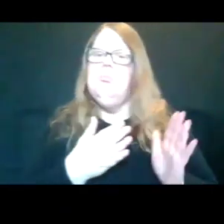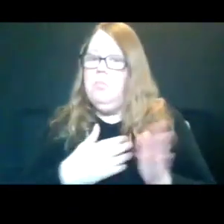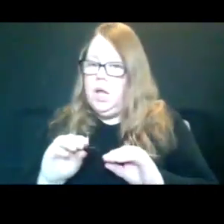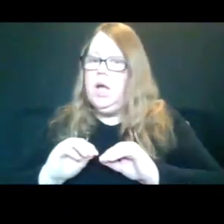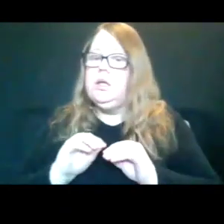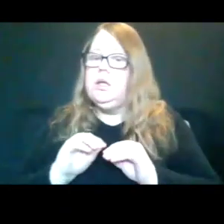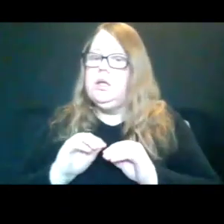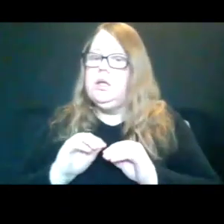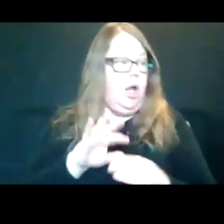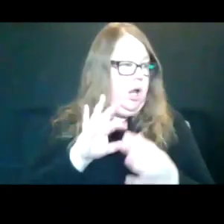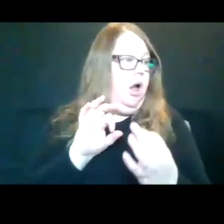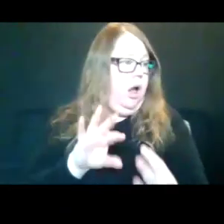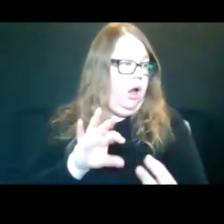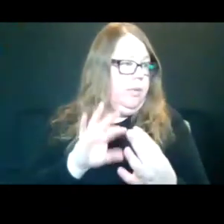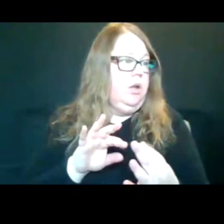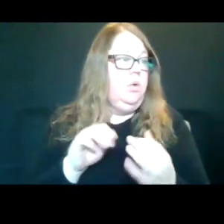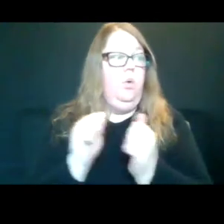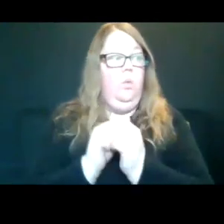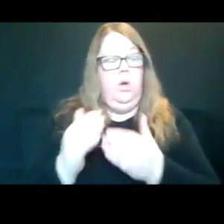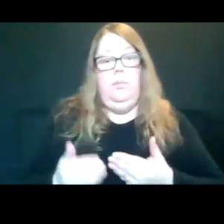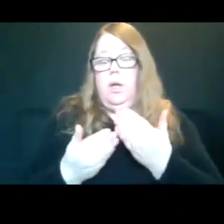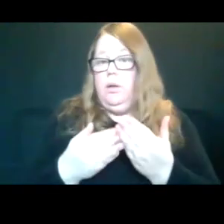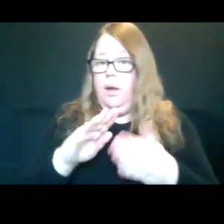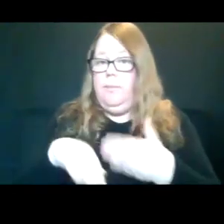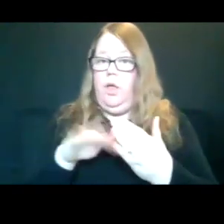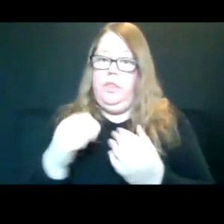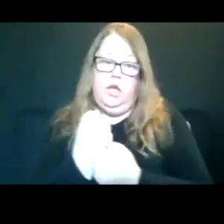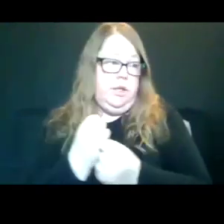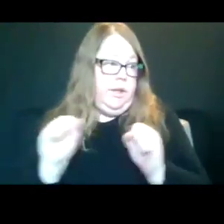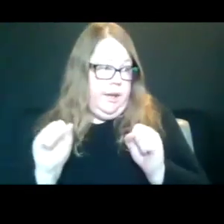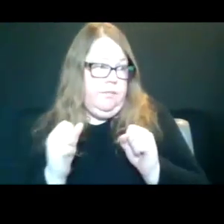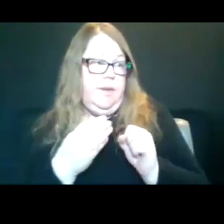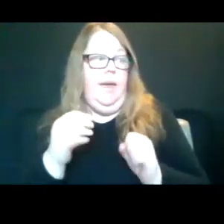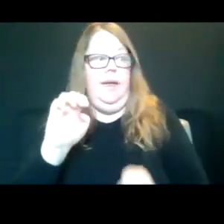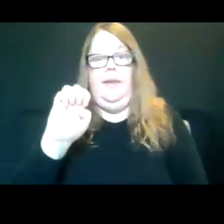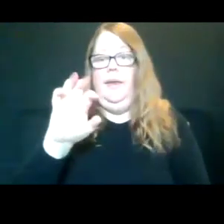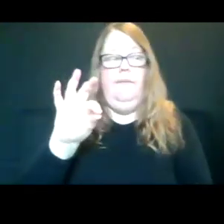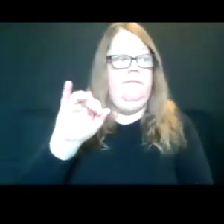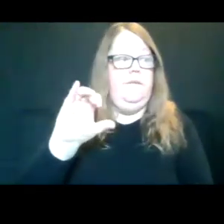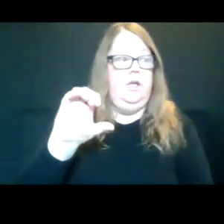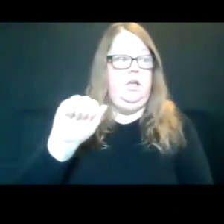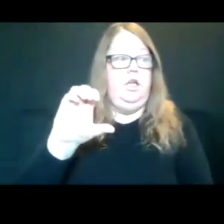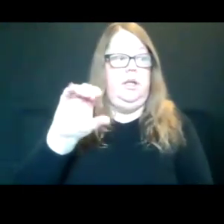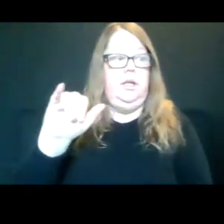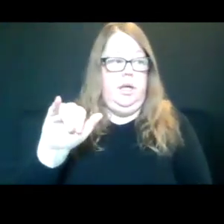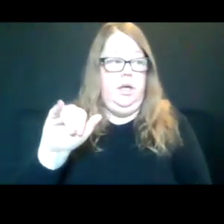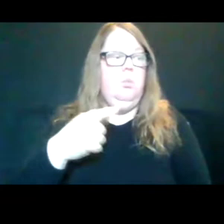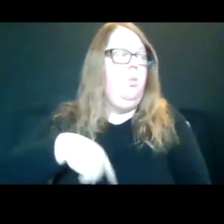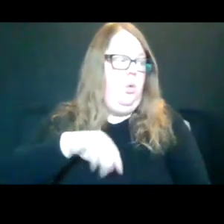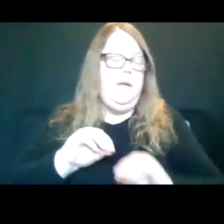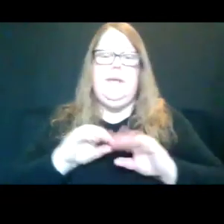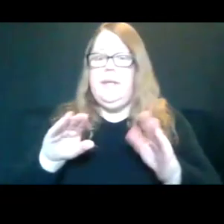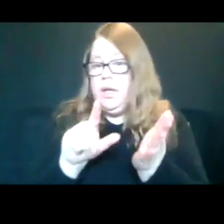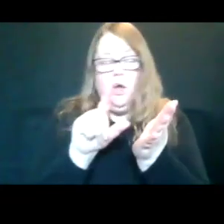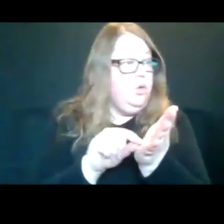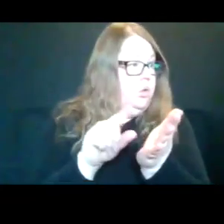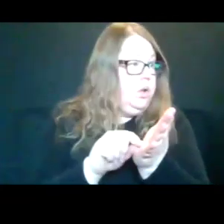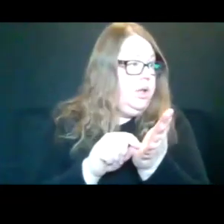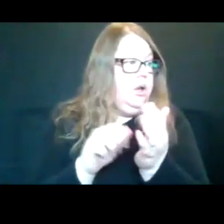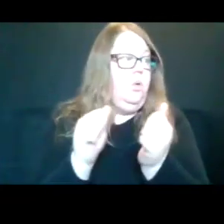with recommendations to their safety and efficacy. We will send out a newsletter with a copy